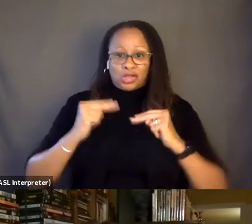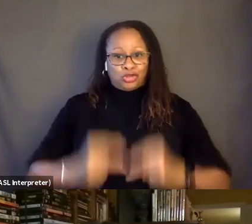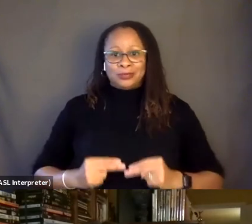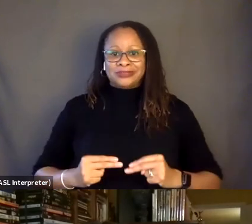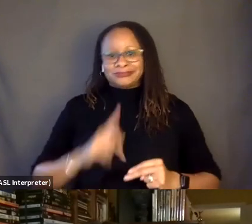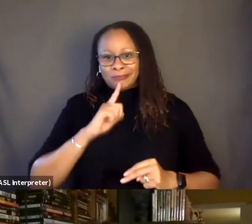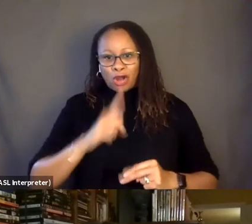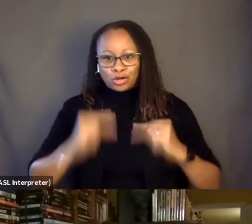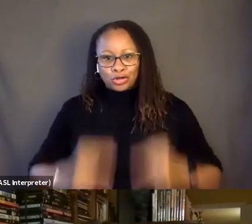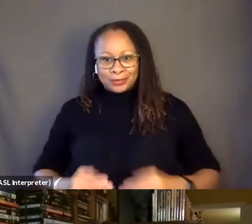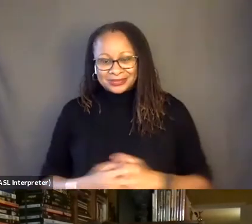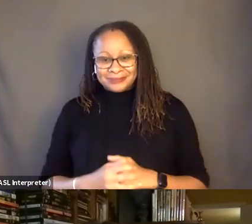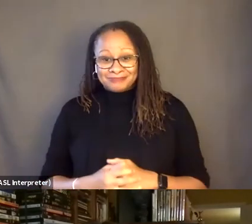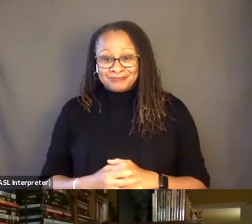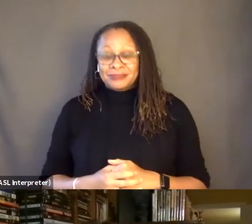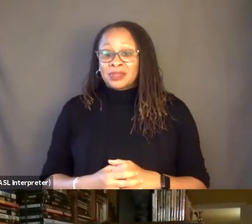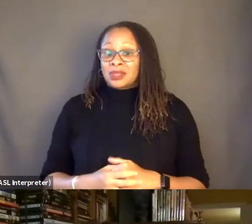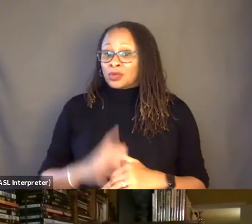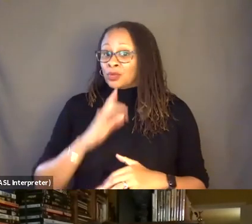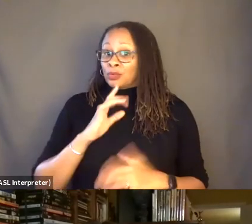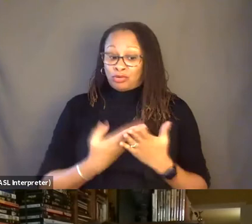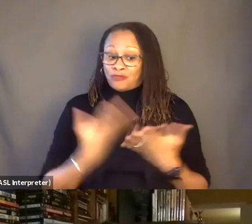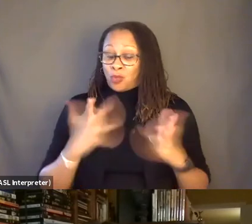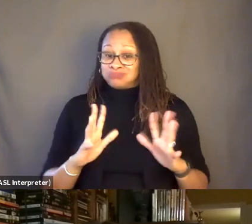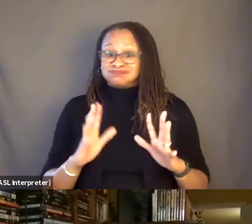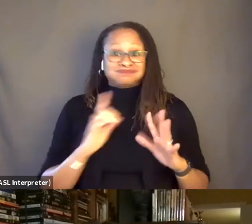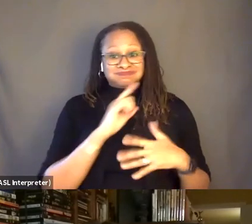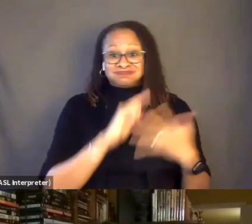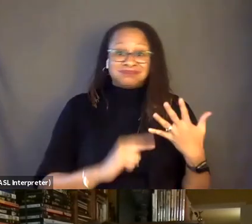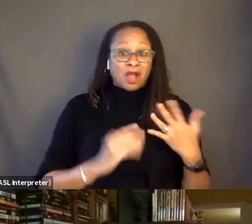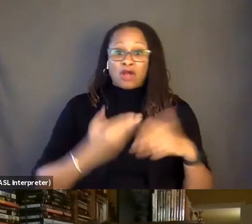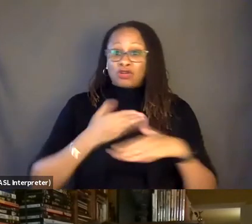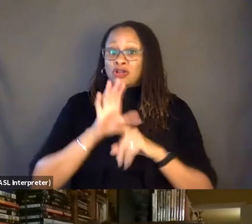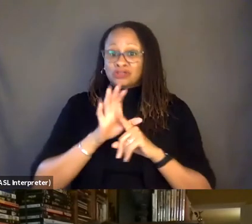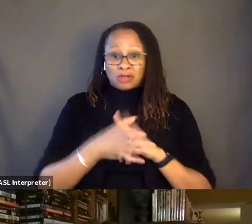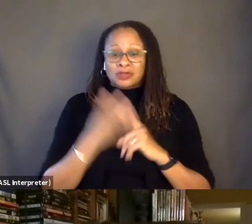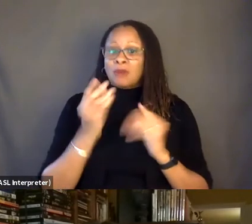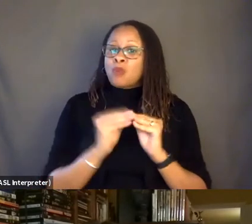In fact, they've proven that we all across cultures have far more in common than we have differences.